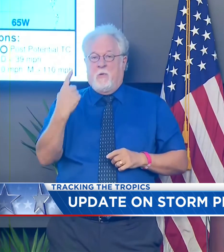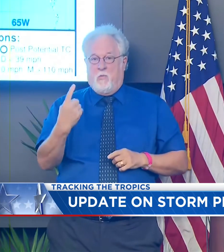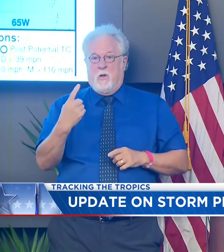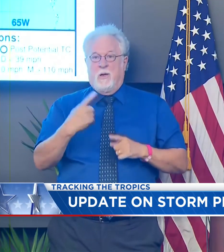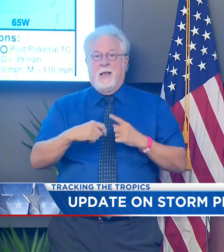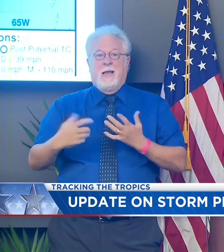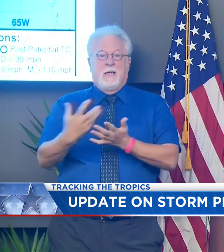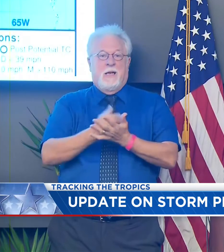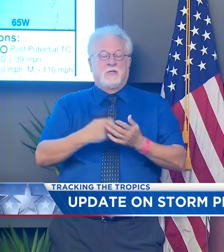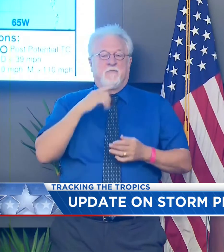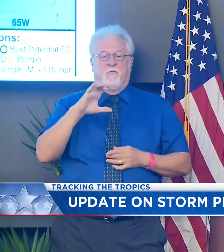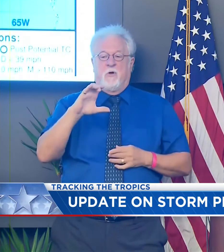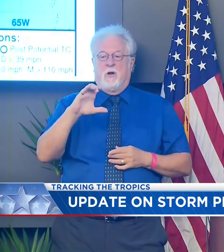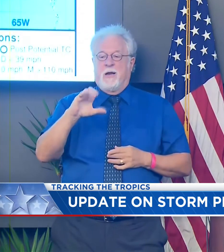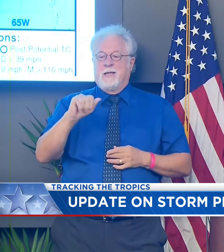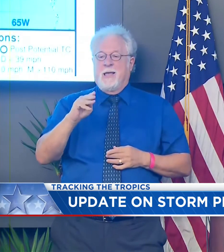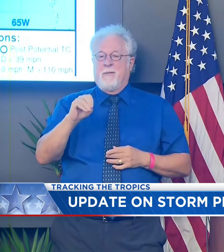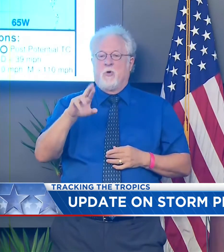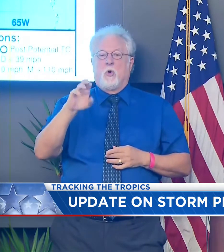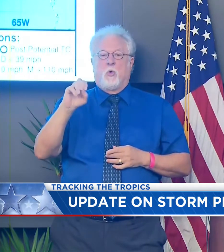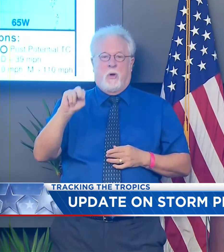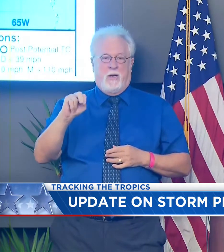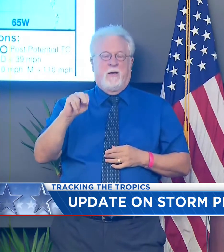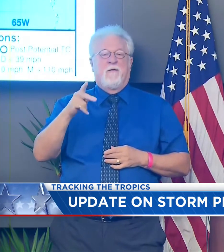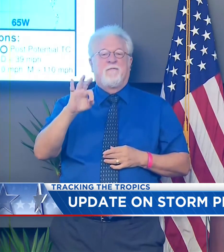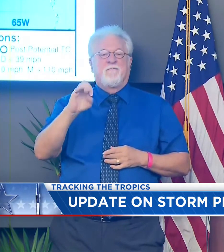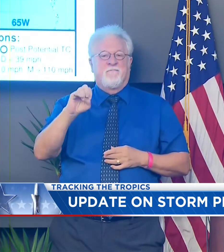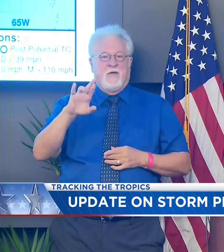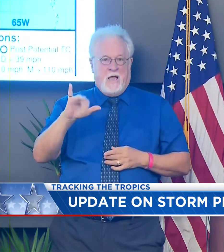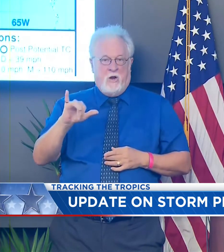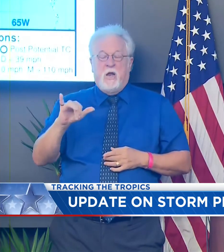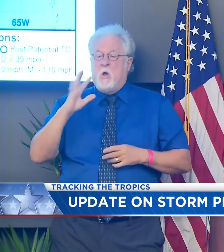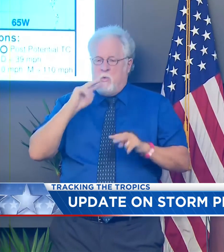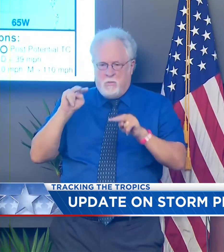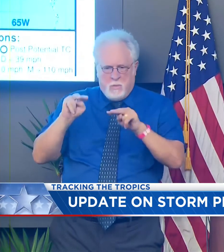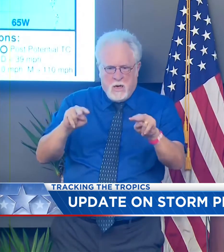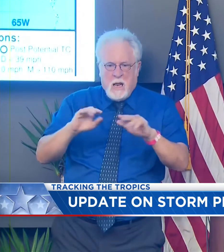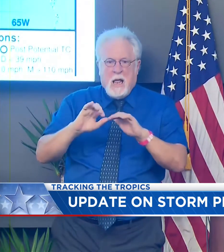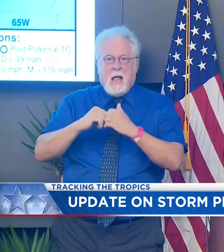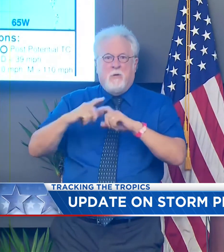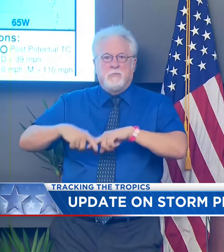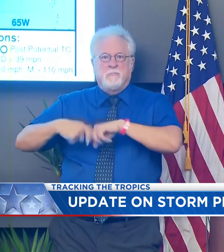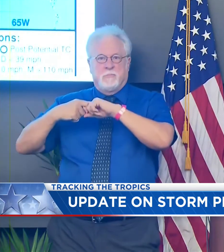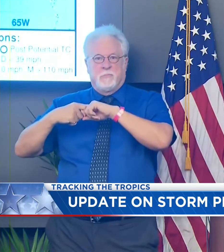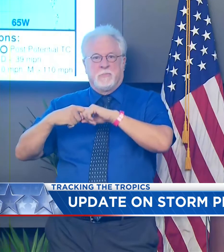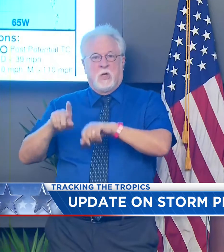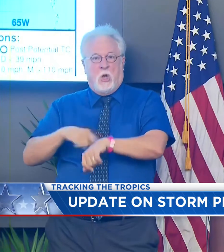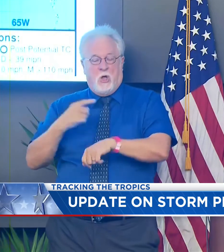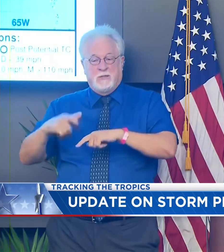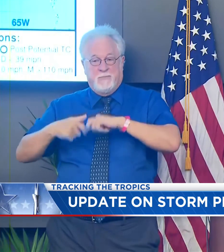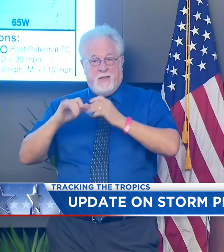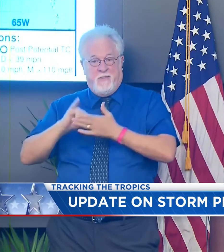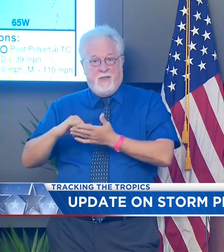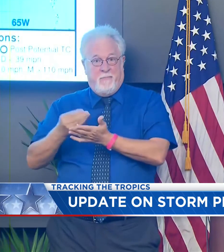DOTD STAFF ARE ON HIGH ALERT AND ARE ADDRESSING ISSUES RELATED TO THE STORM. ALL TOLLS ARE REMOVED ON THE L.A. 1 BRIDGE AND CAMERON FERRY.